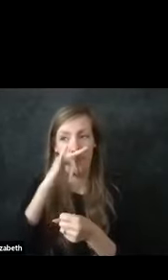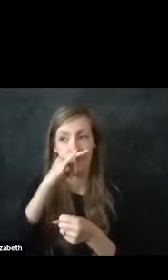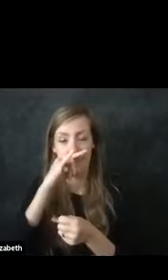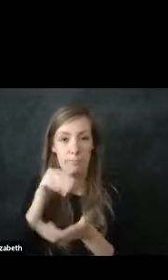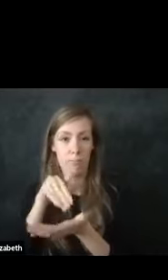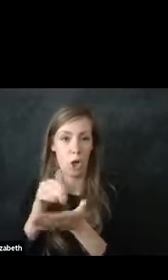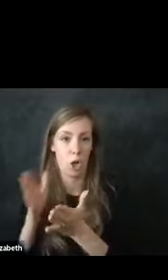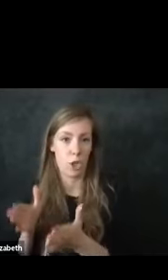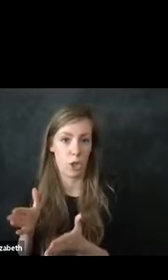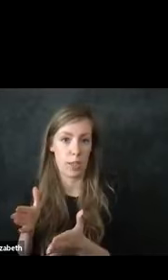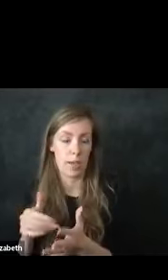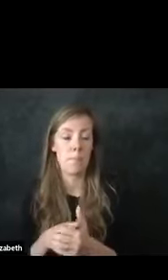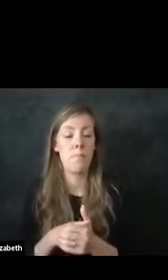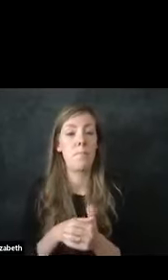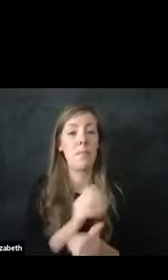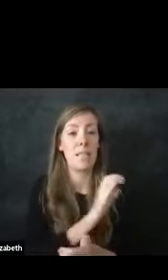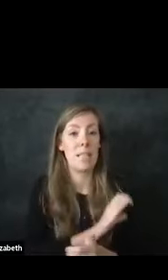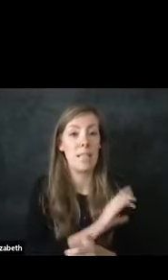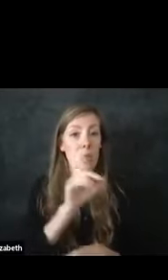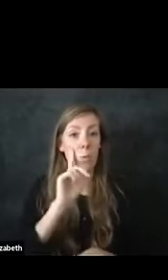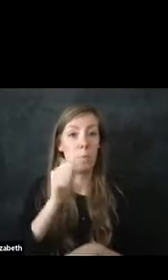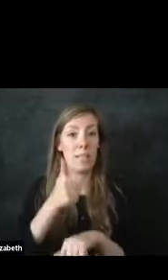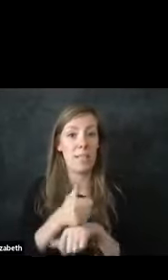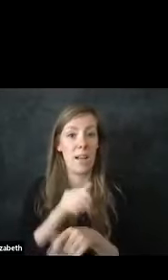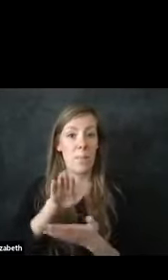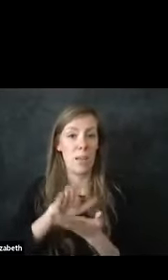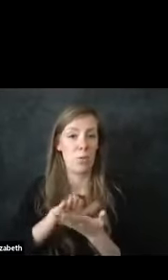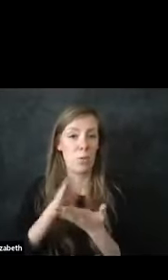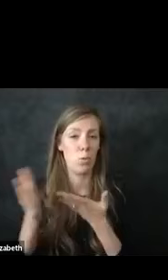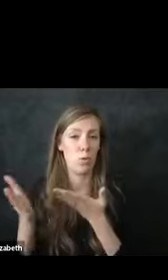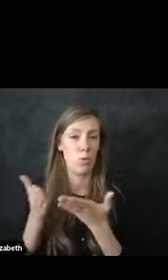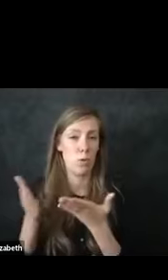Vaccination clinics will be created at schools to serve people without convenient